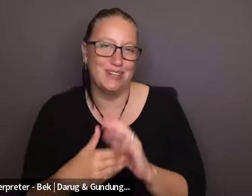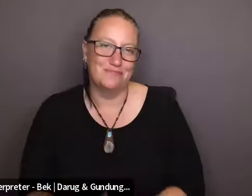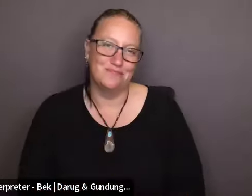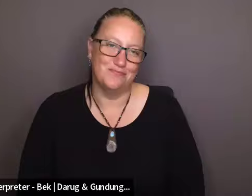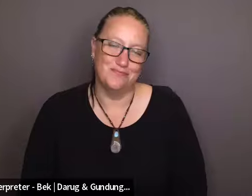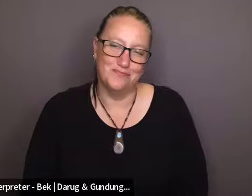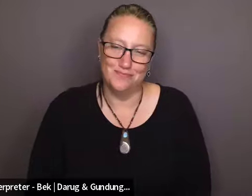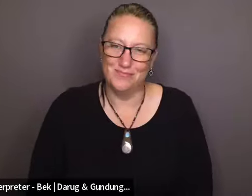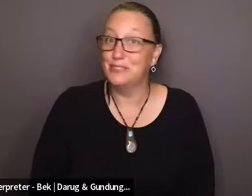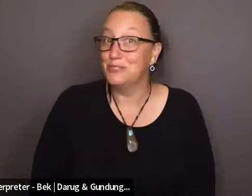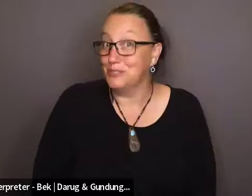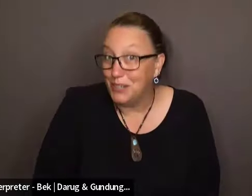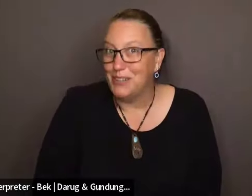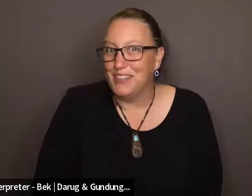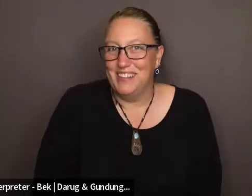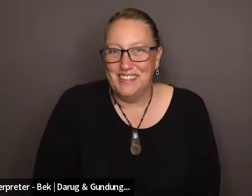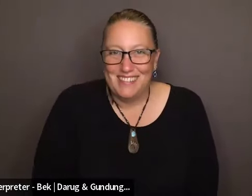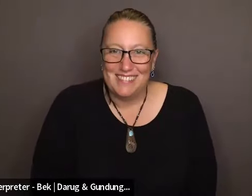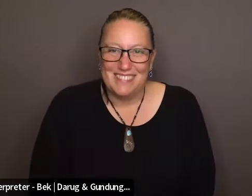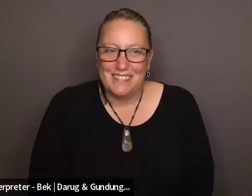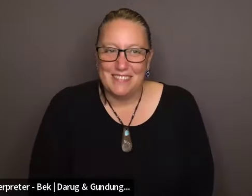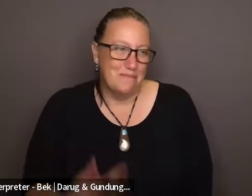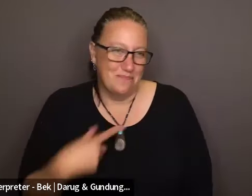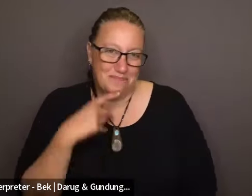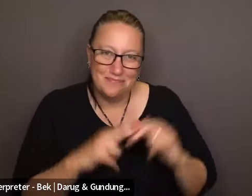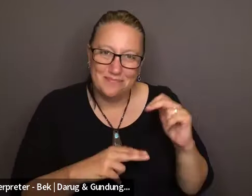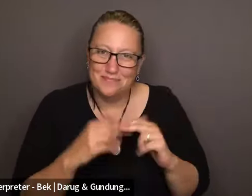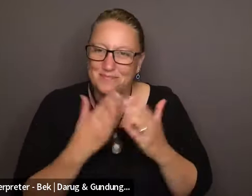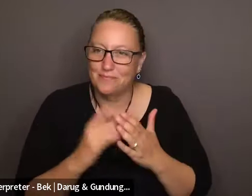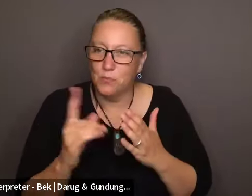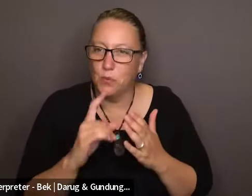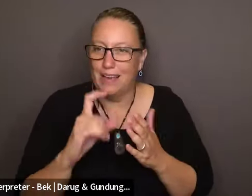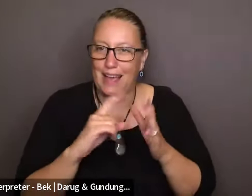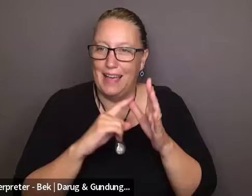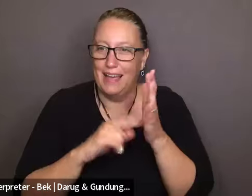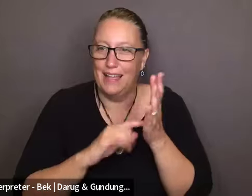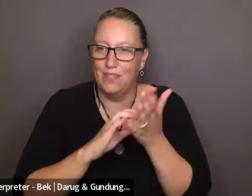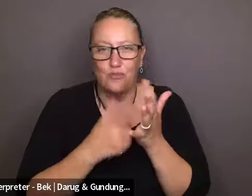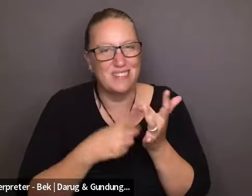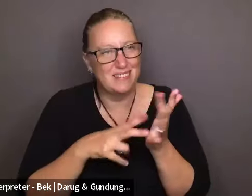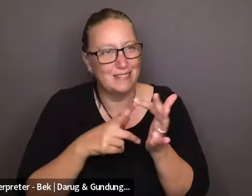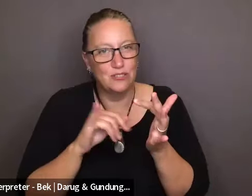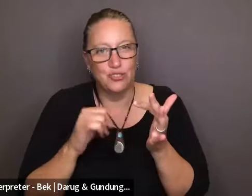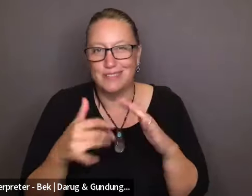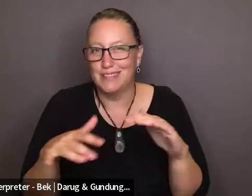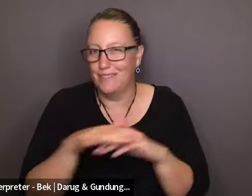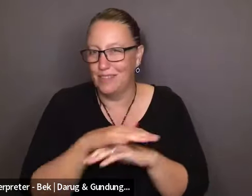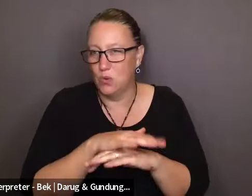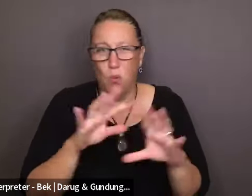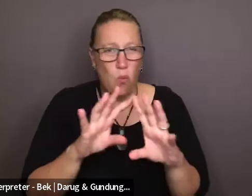team to have a look. So you will get all of that in email after the session.